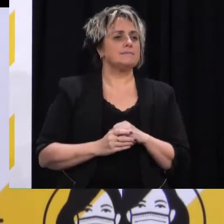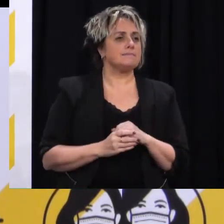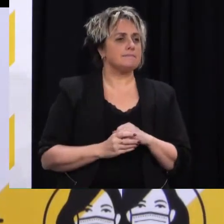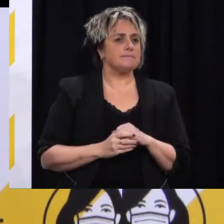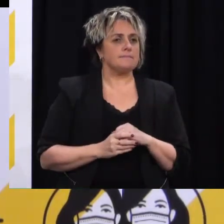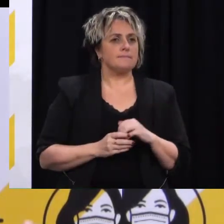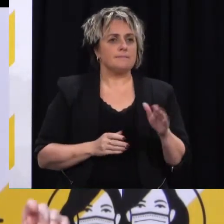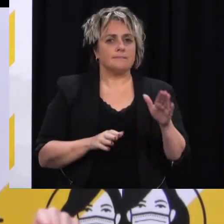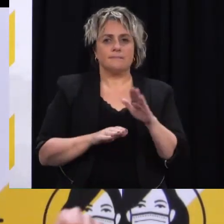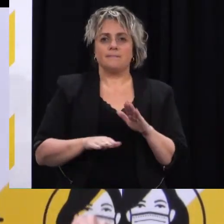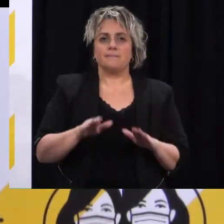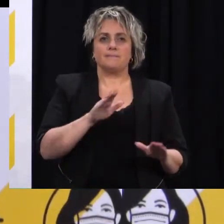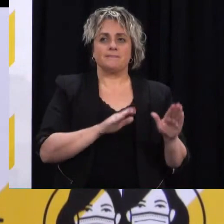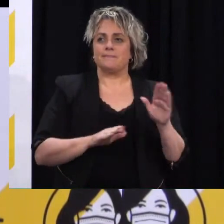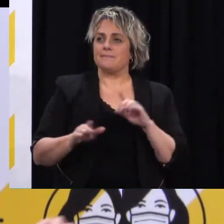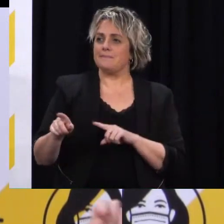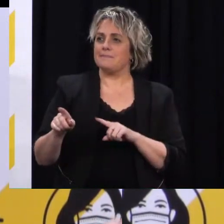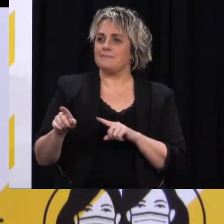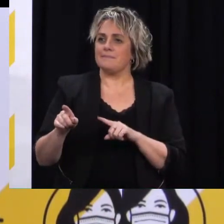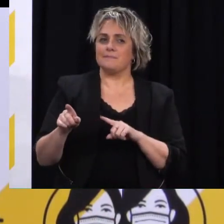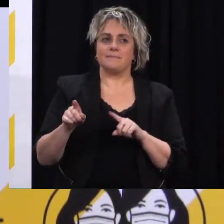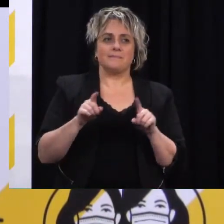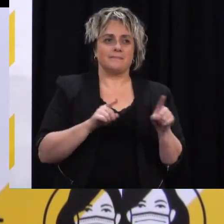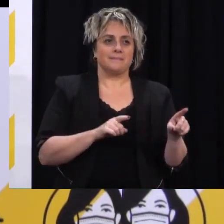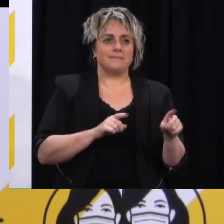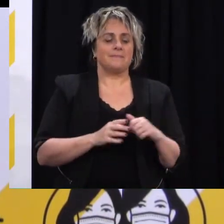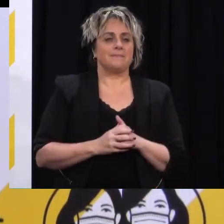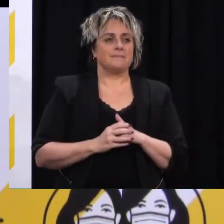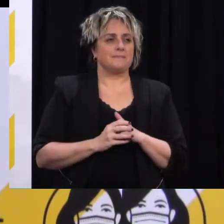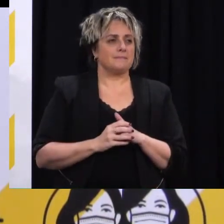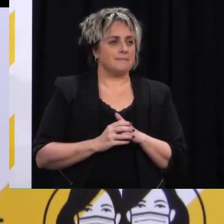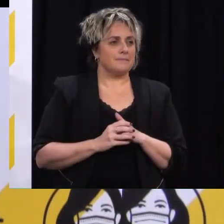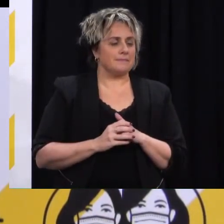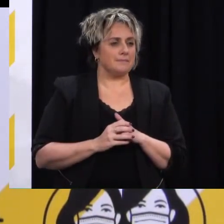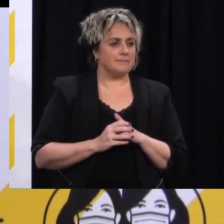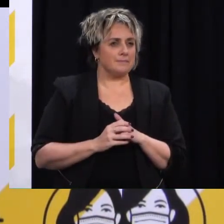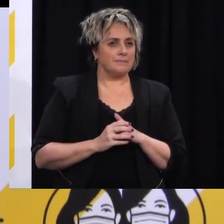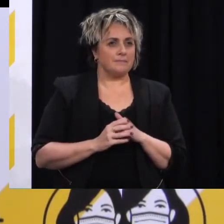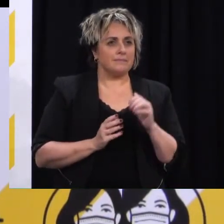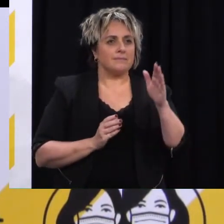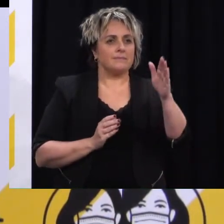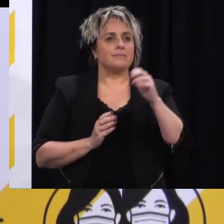them in places that make the